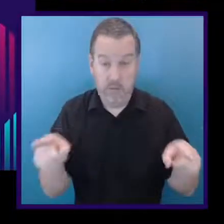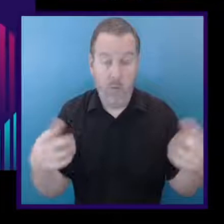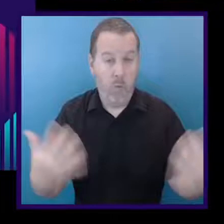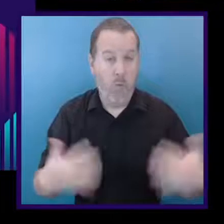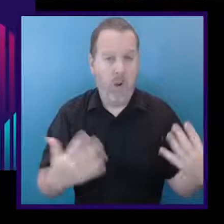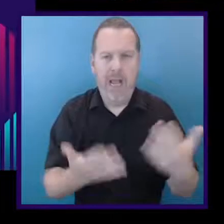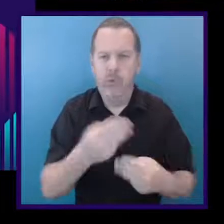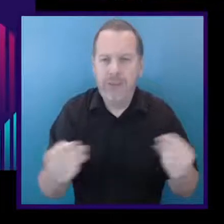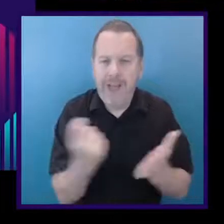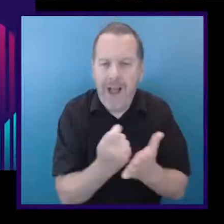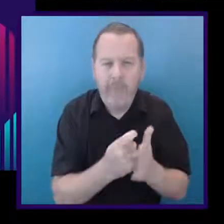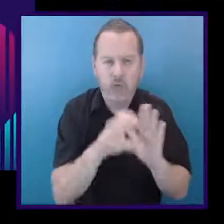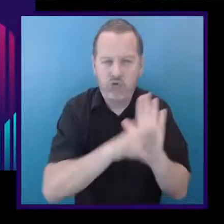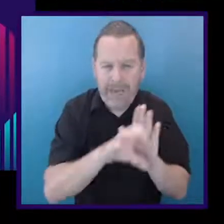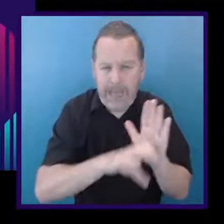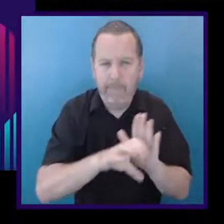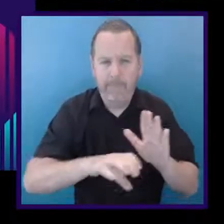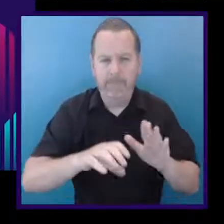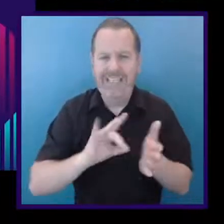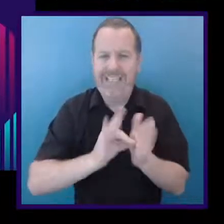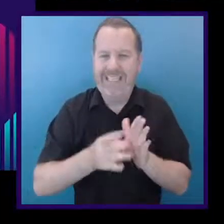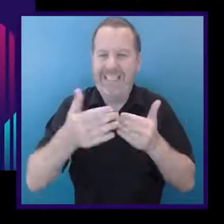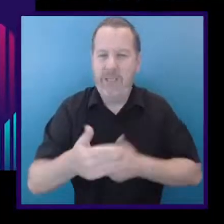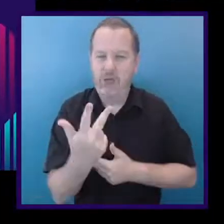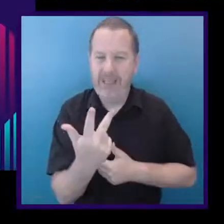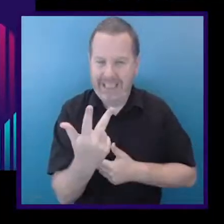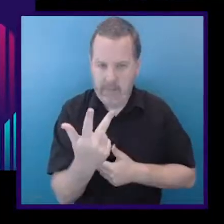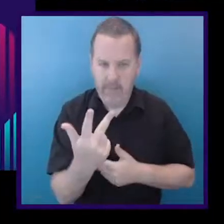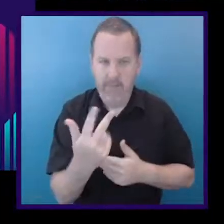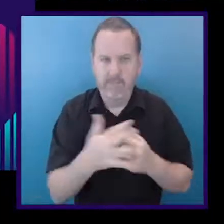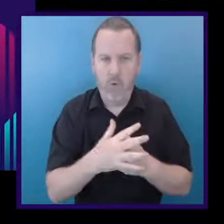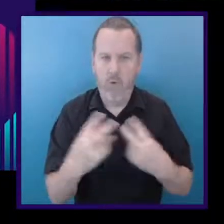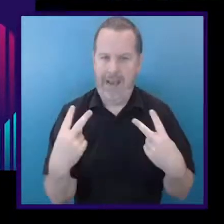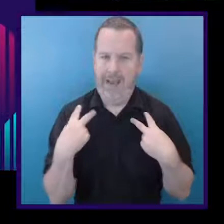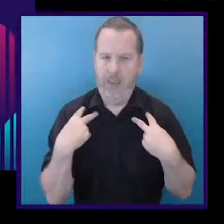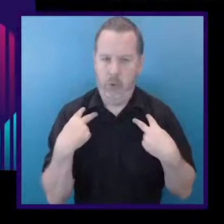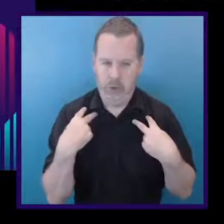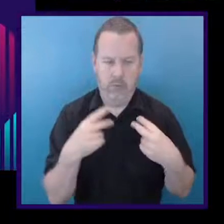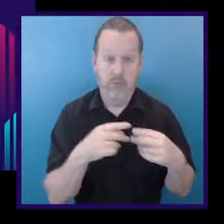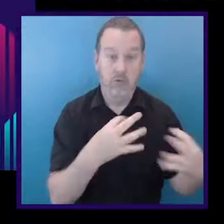at Key Stage 3 between grammar, secondary or non-grammar schools.